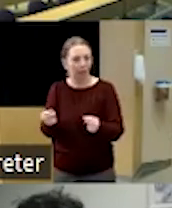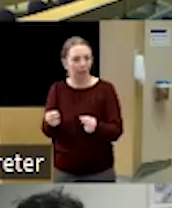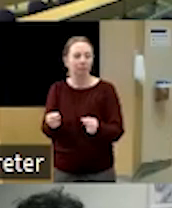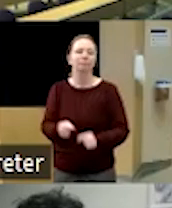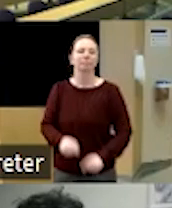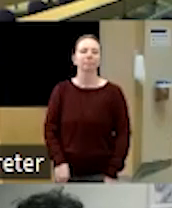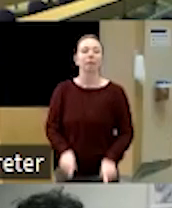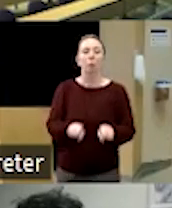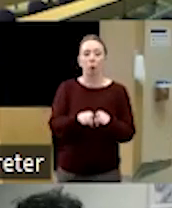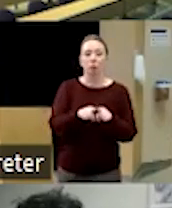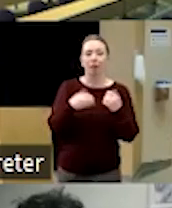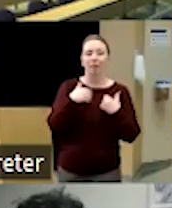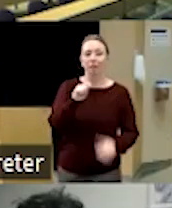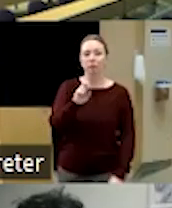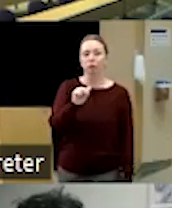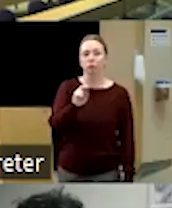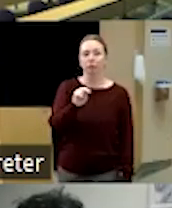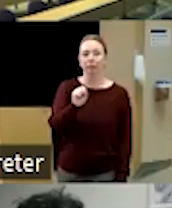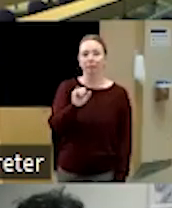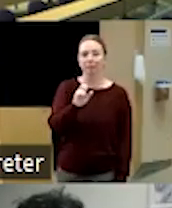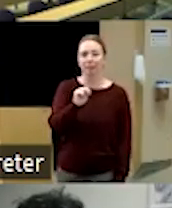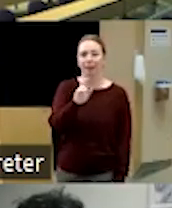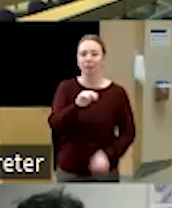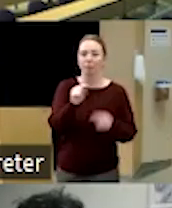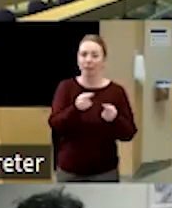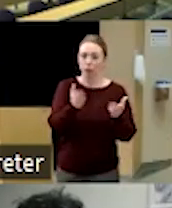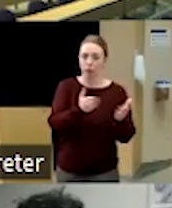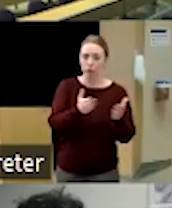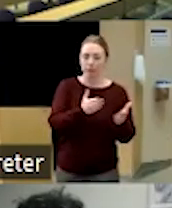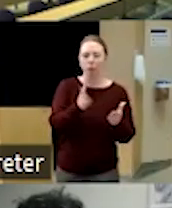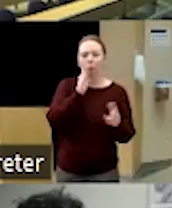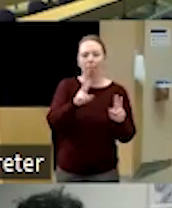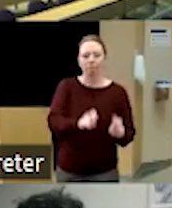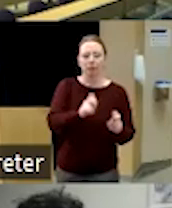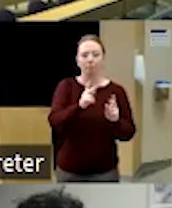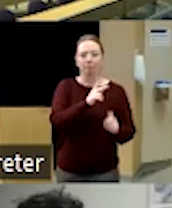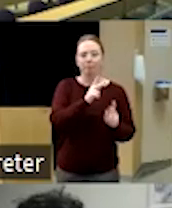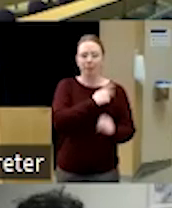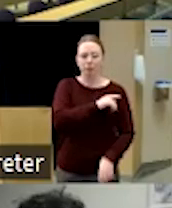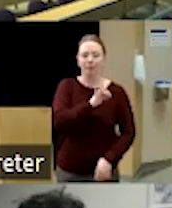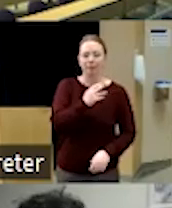which looks at the patient at risk and gives them some special instructions and also they come